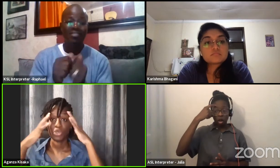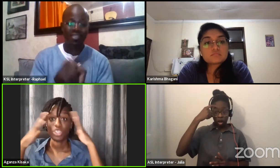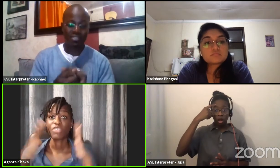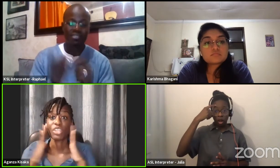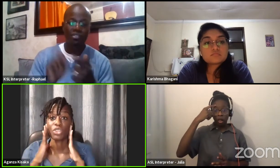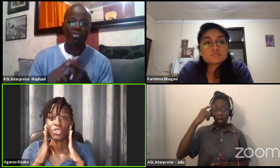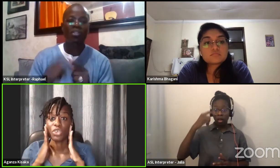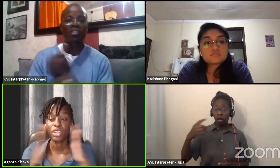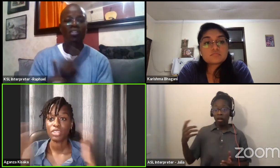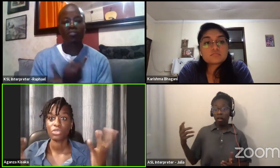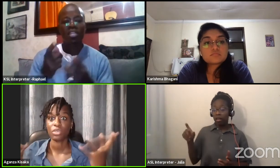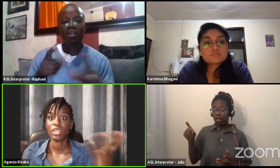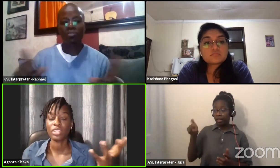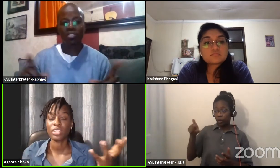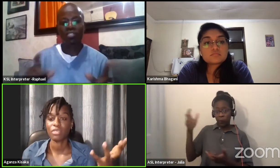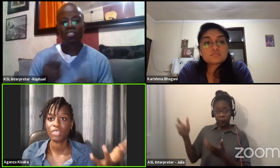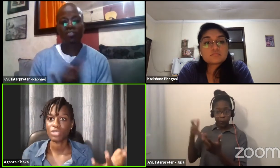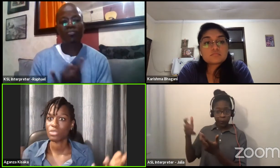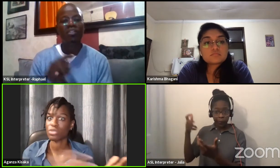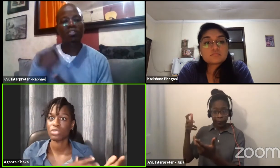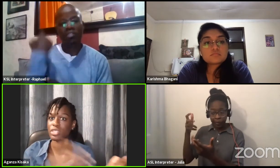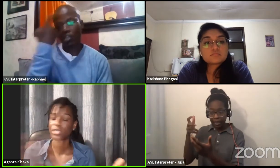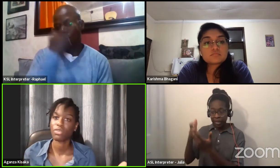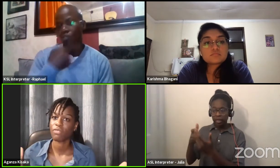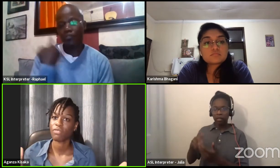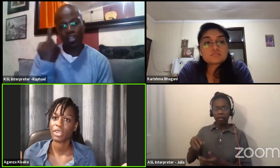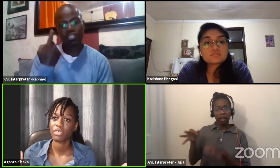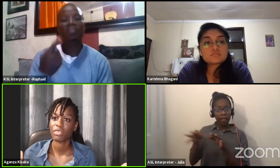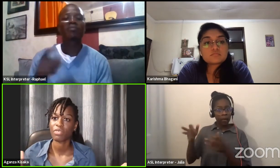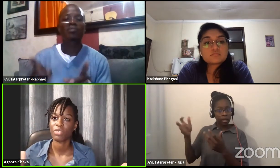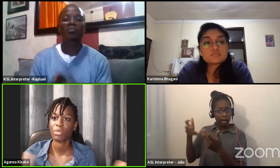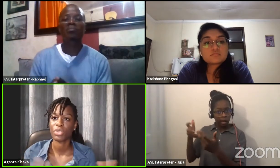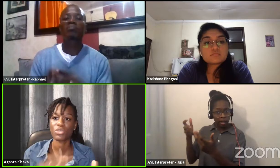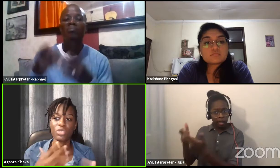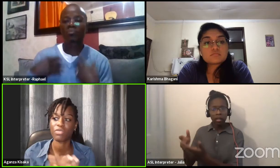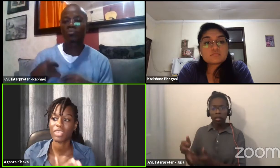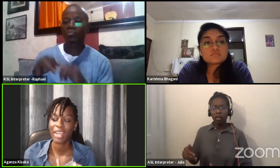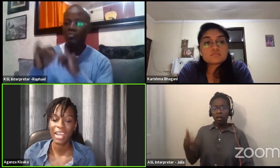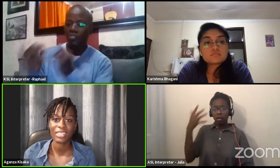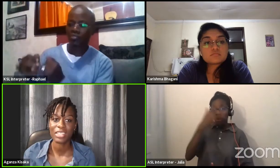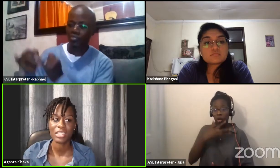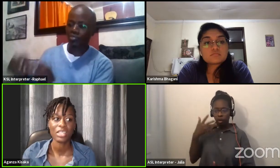to a different look, to individuals who just look very different from me to different accents.